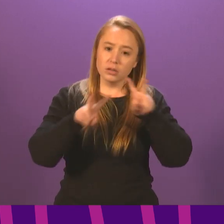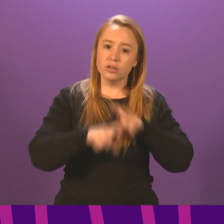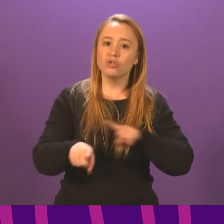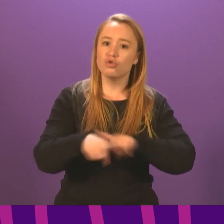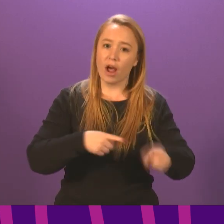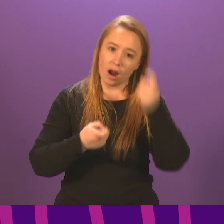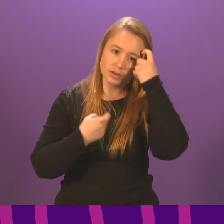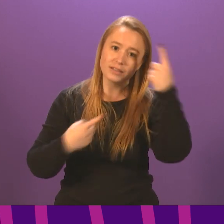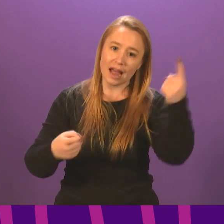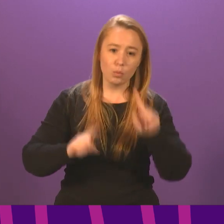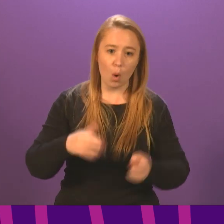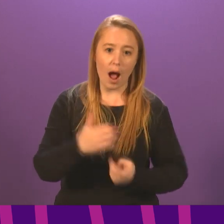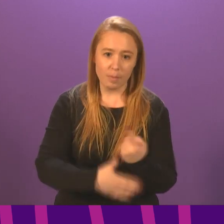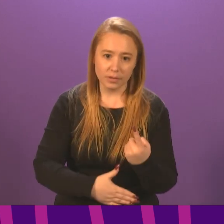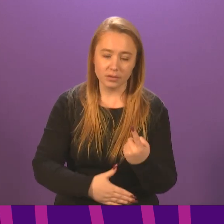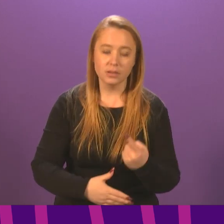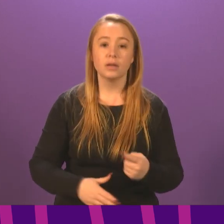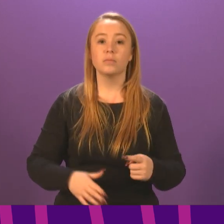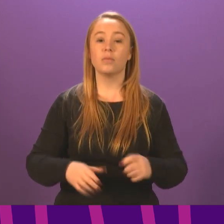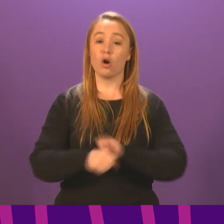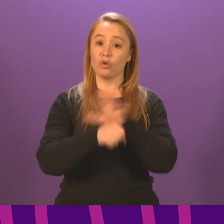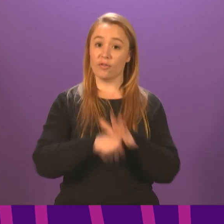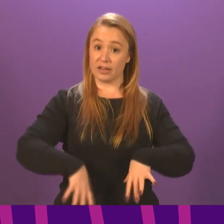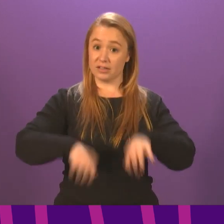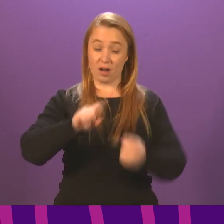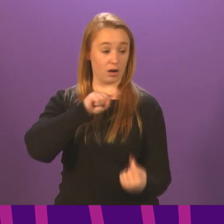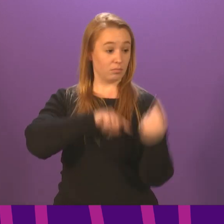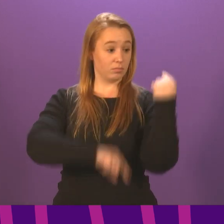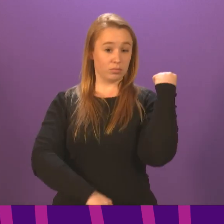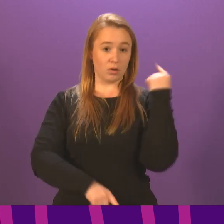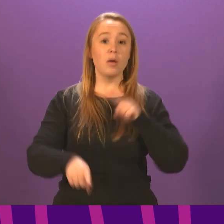start of the pandemic—or almost from the start—we have tried to factor those issues